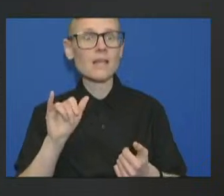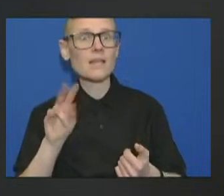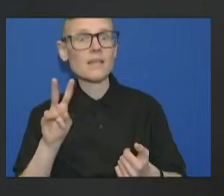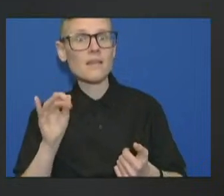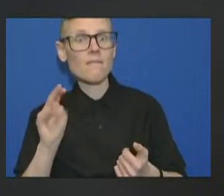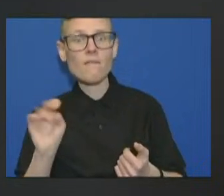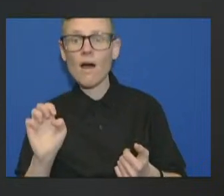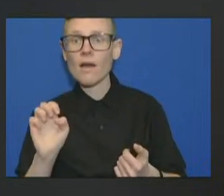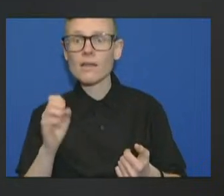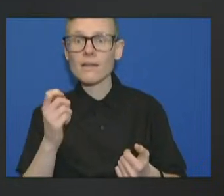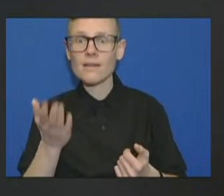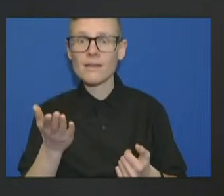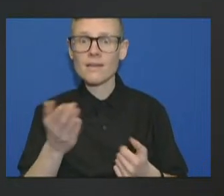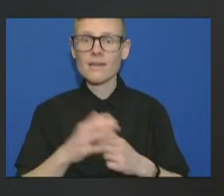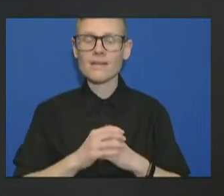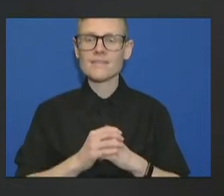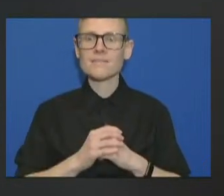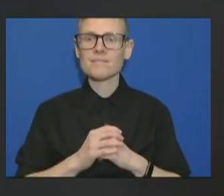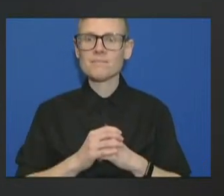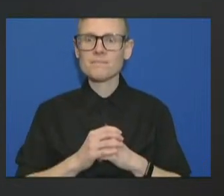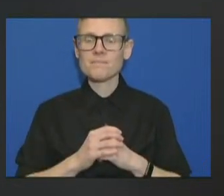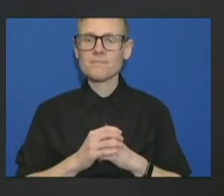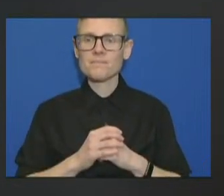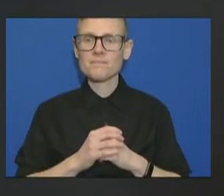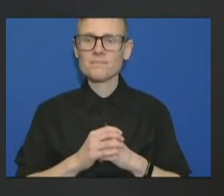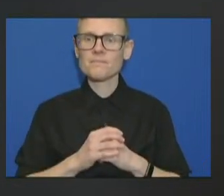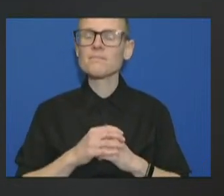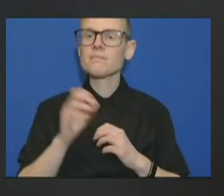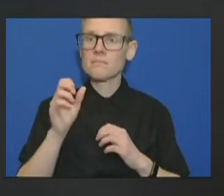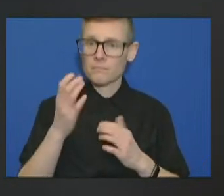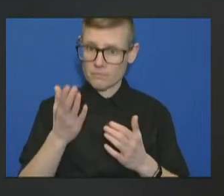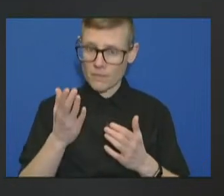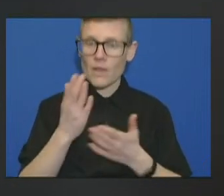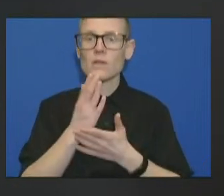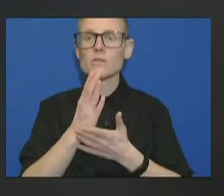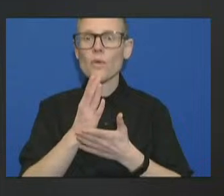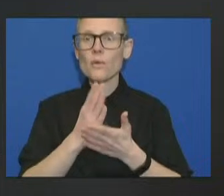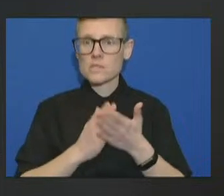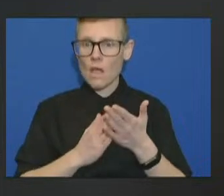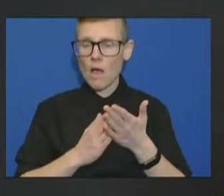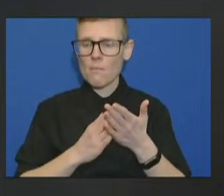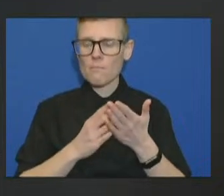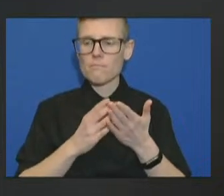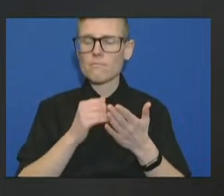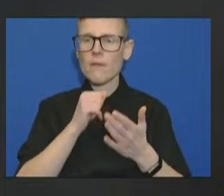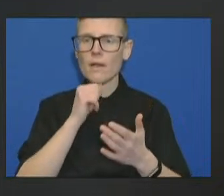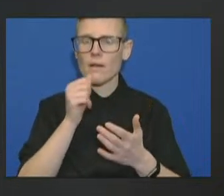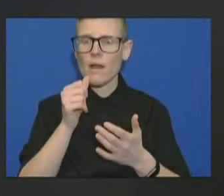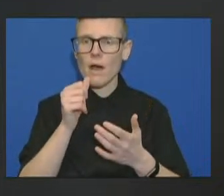territory for me, so thanks,